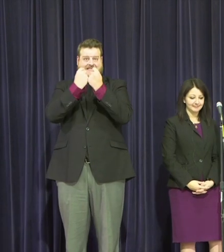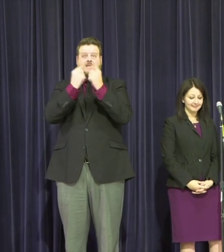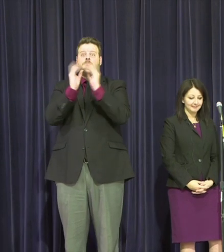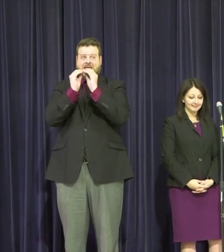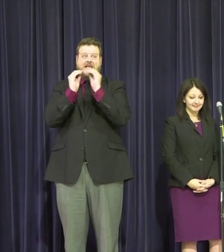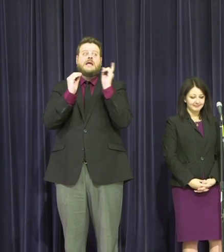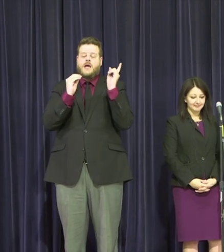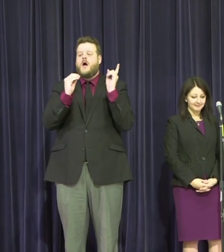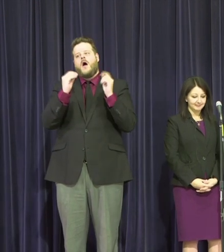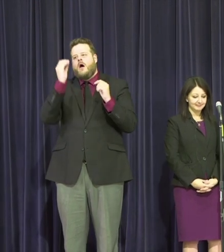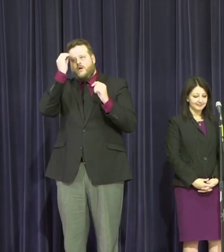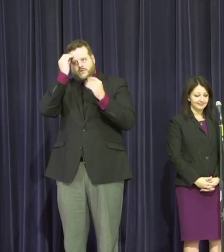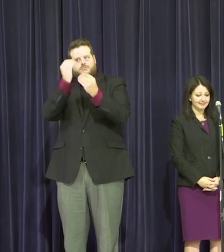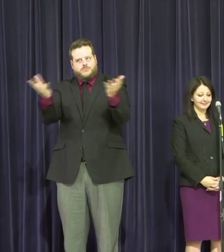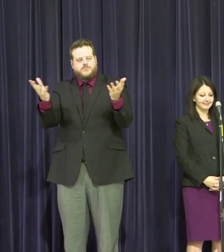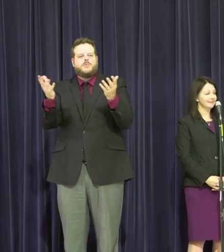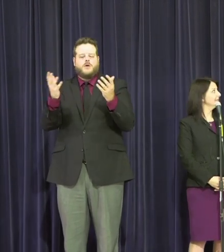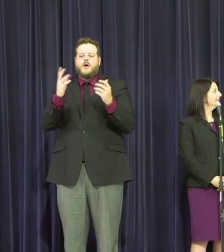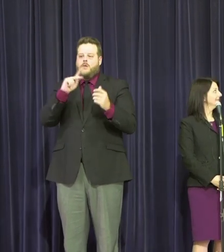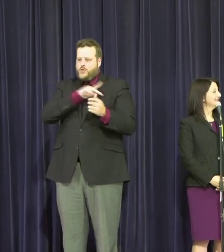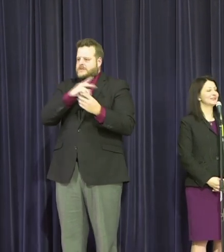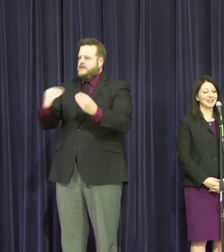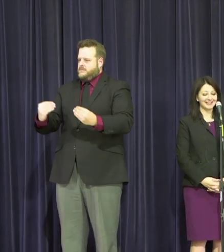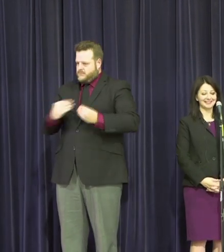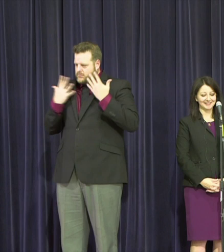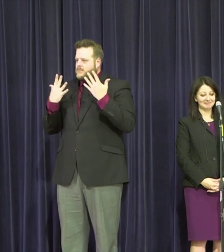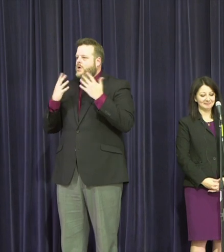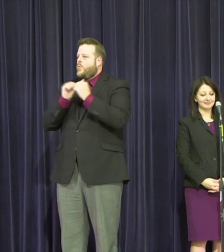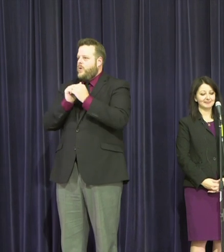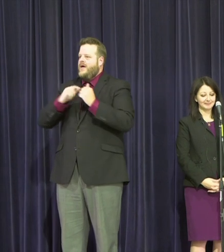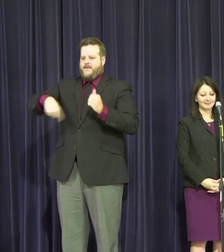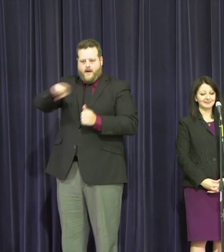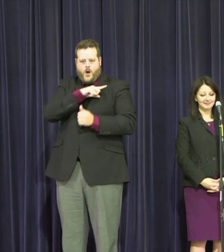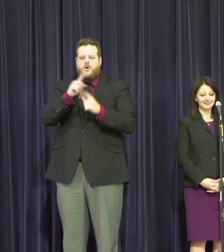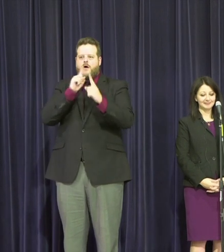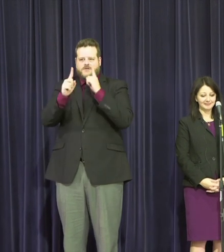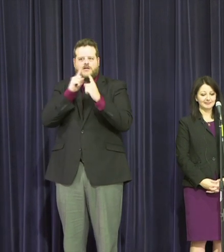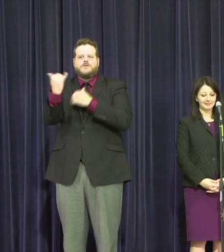I just like to say how inspired I was about the conversation we had this morning and how